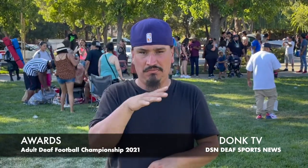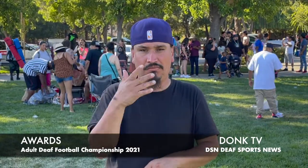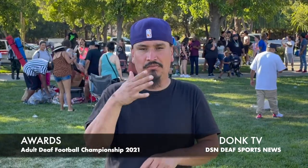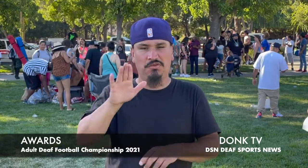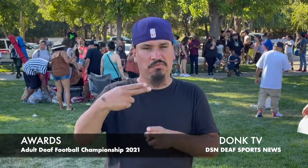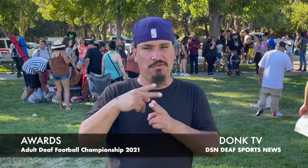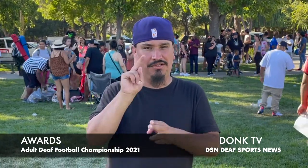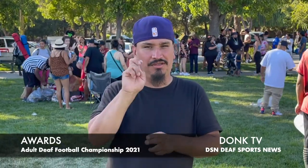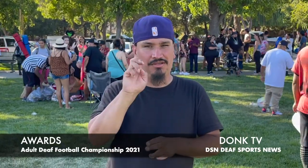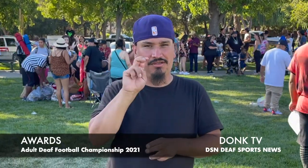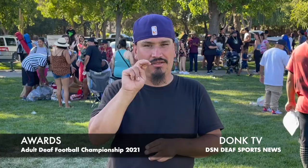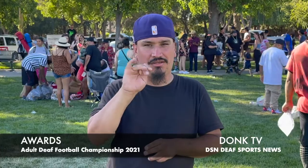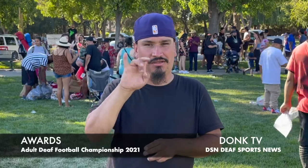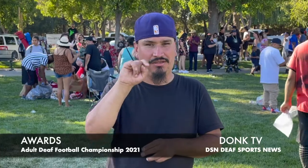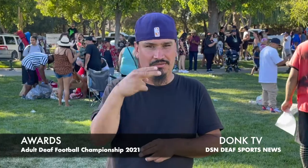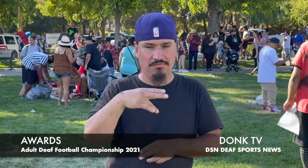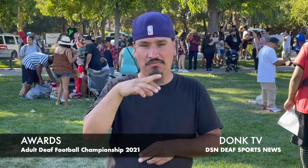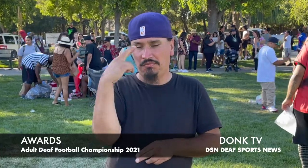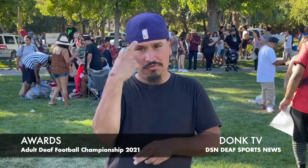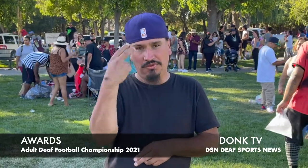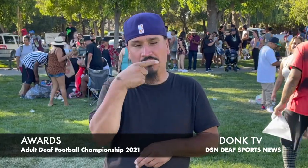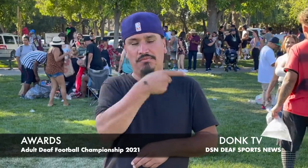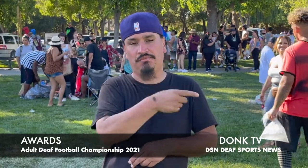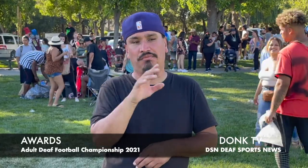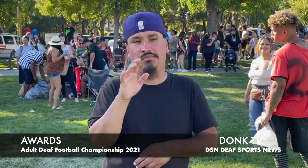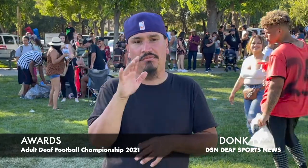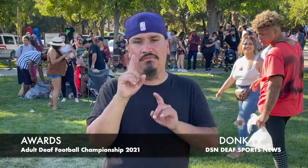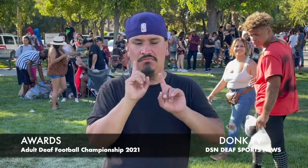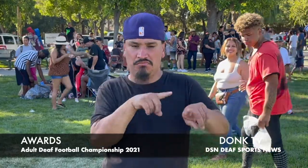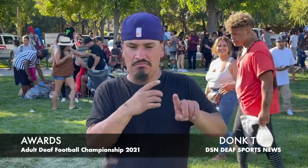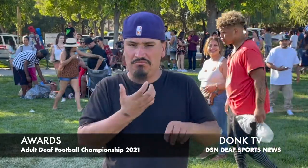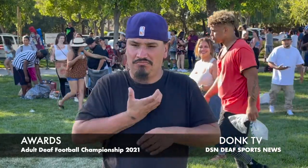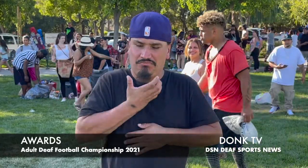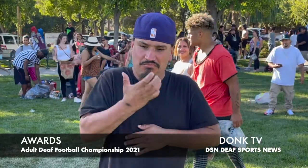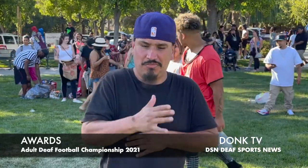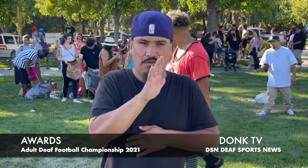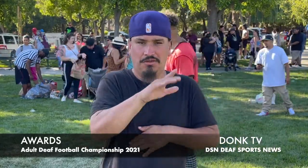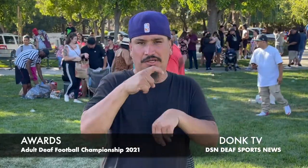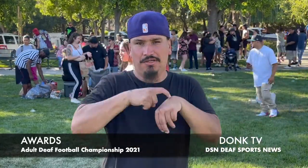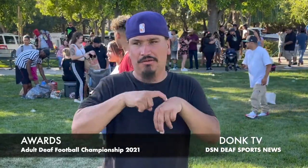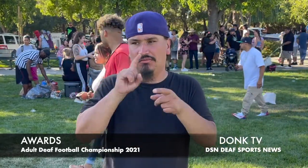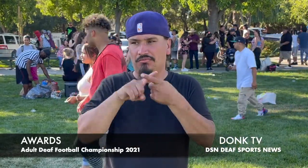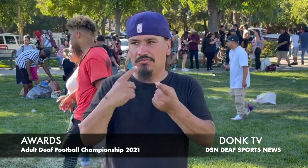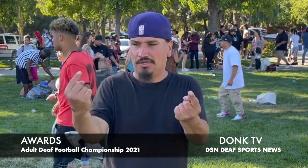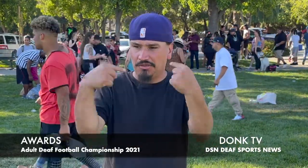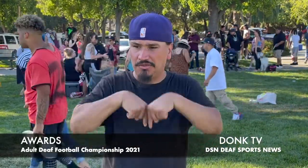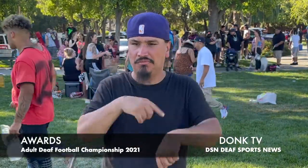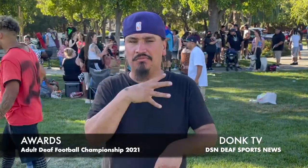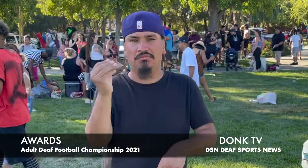Goes to Arizona Firebird Team his name is Kenneth ... Reason for our choice He showed passion gave up his time came when needed